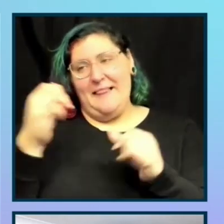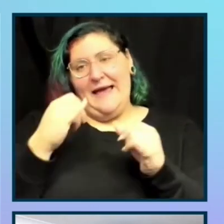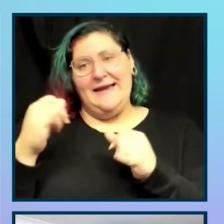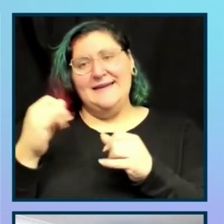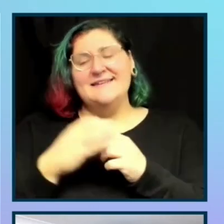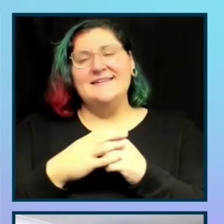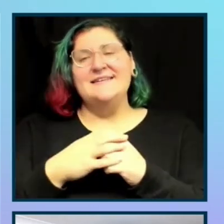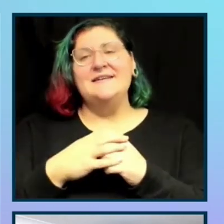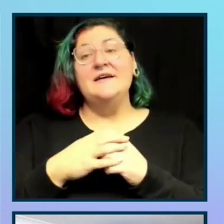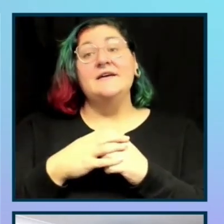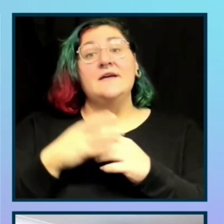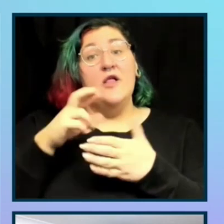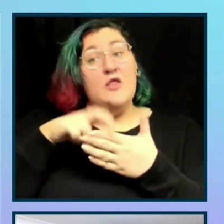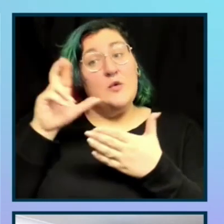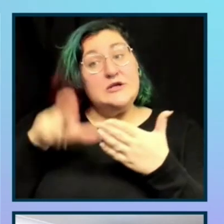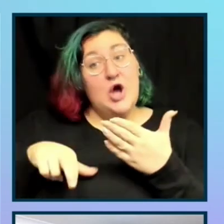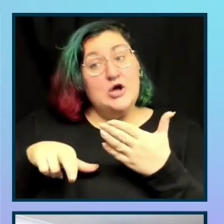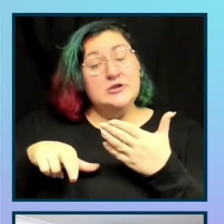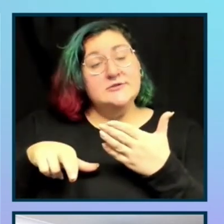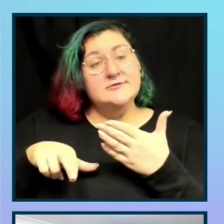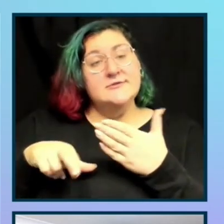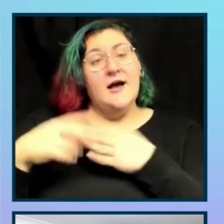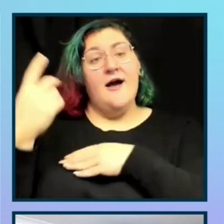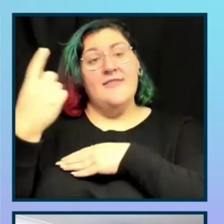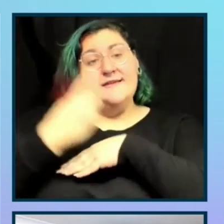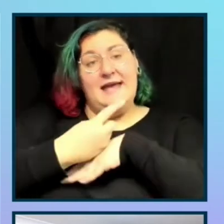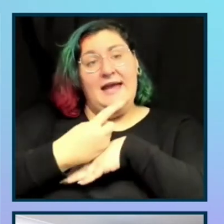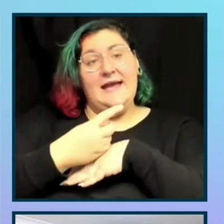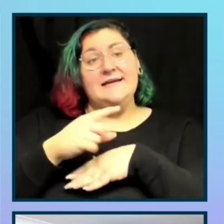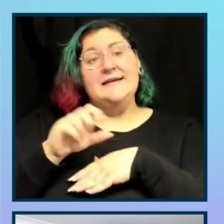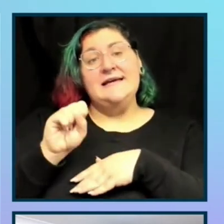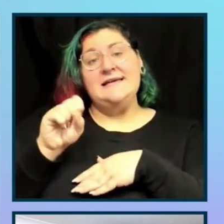I couldn't find a time because the achievement would give me one unfortunately, otherwise I would,